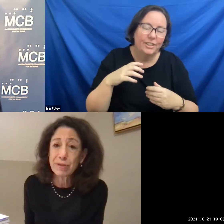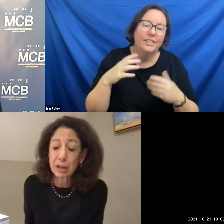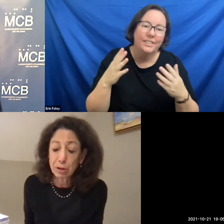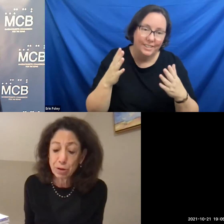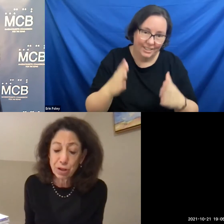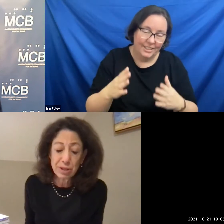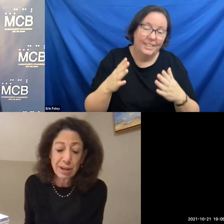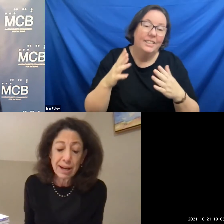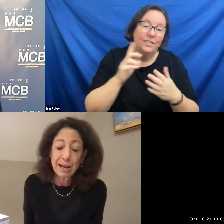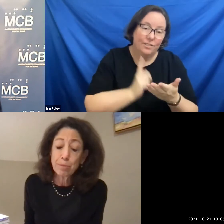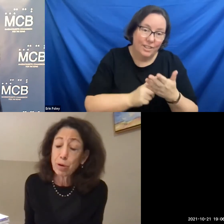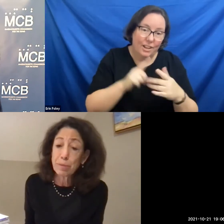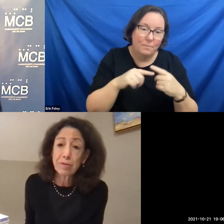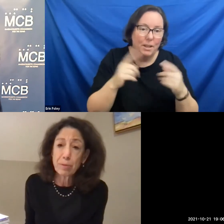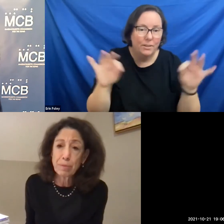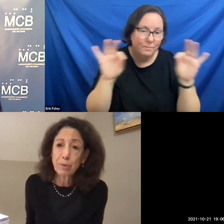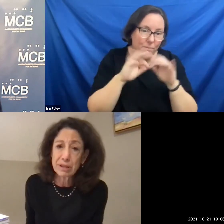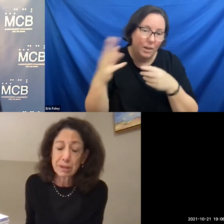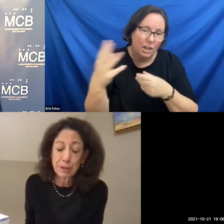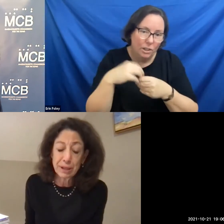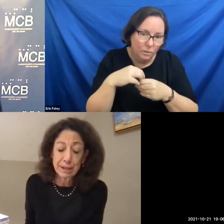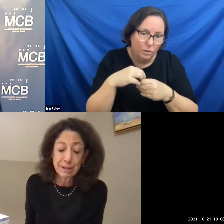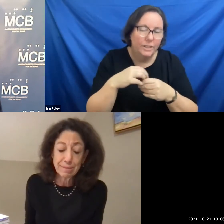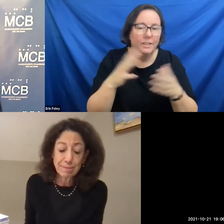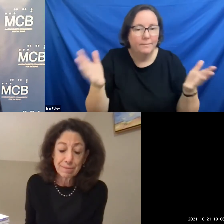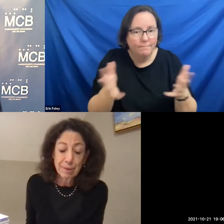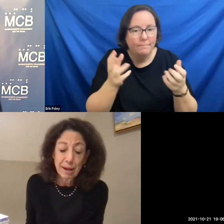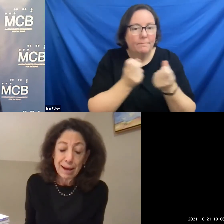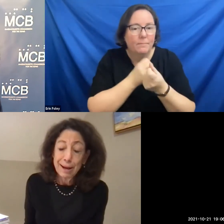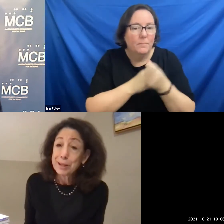of inclusion in employment for people with disabilities.